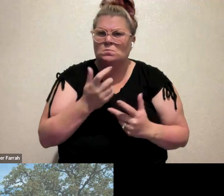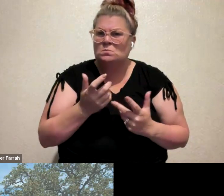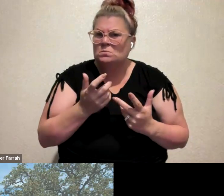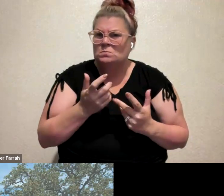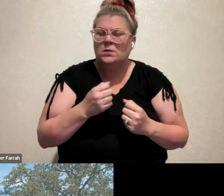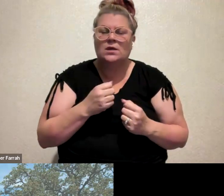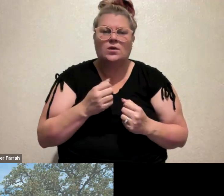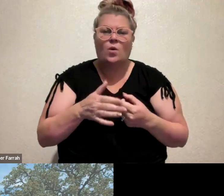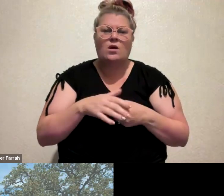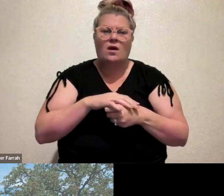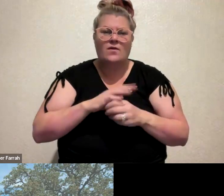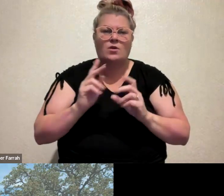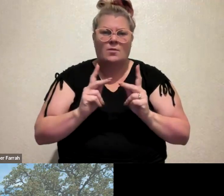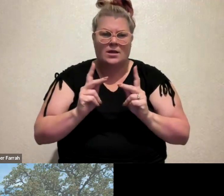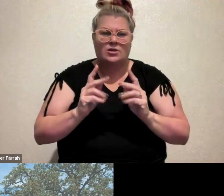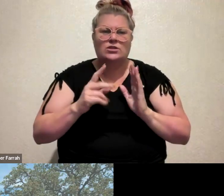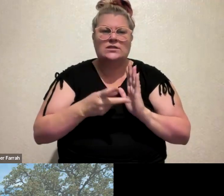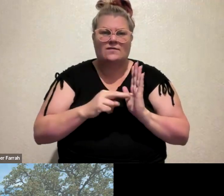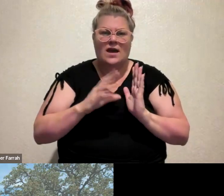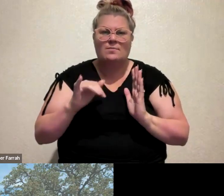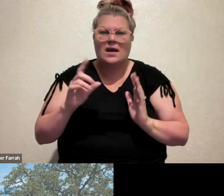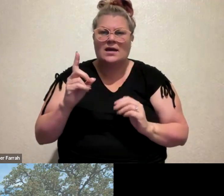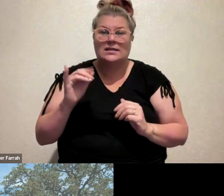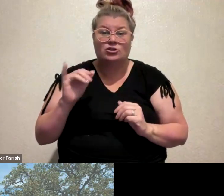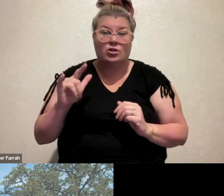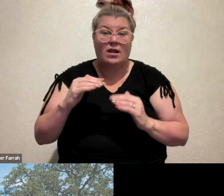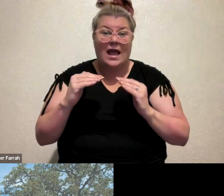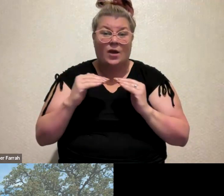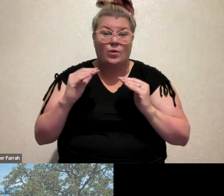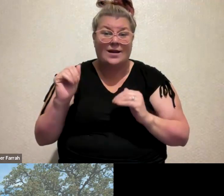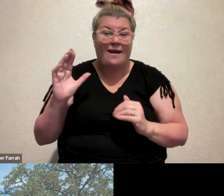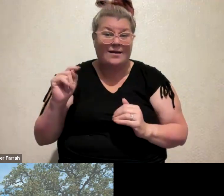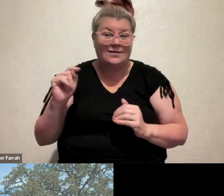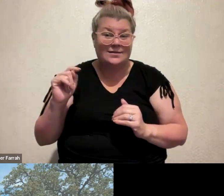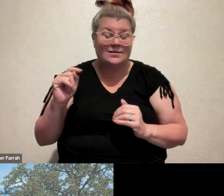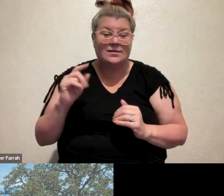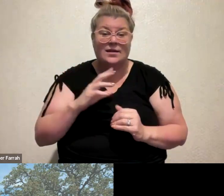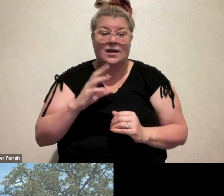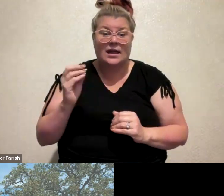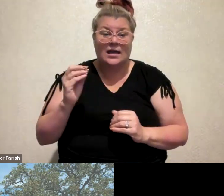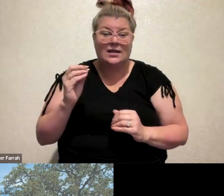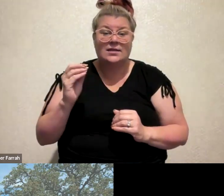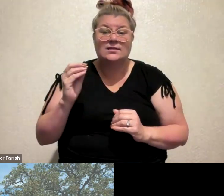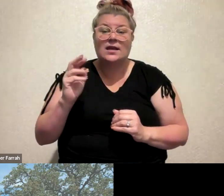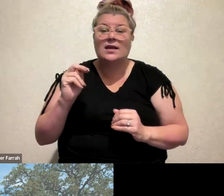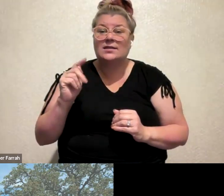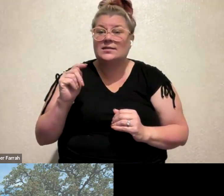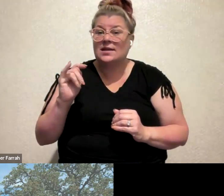populations is defined by the Digital Equity Act and in the NTIA Notice of Funding Opportunity,